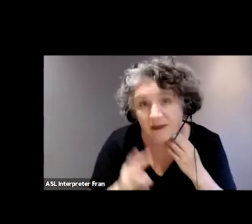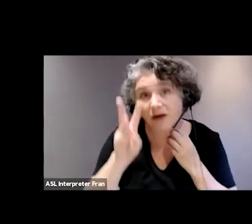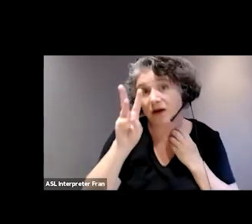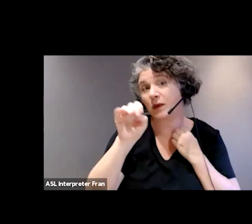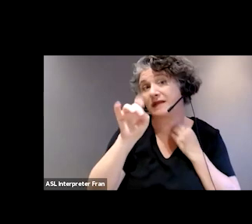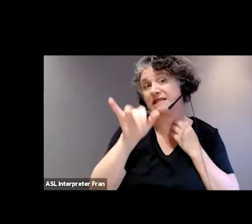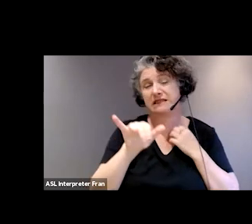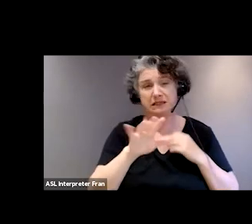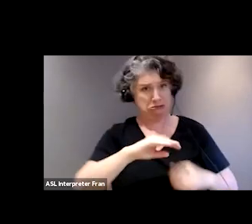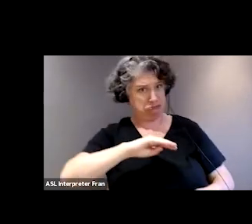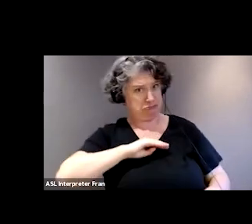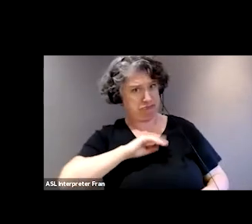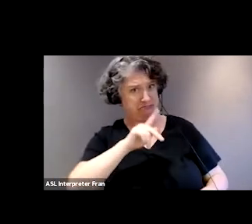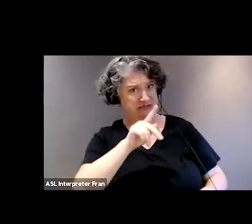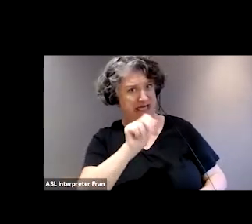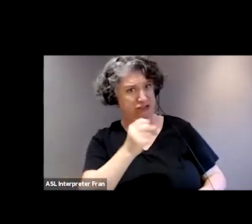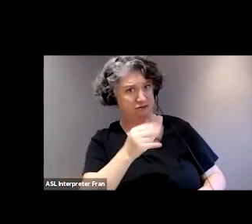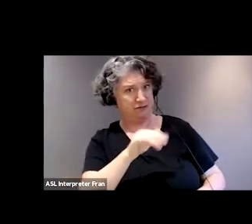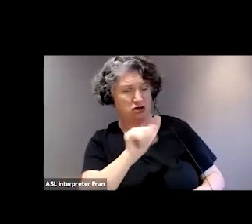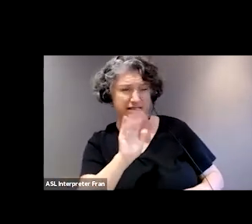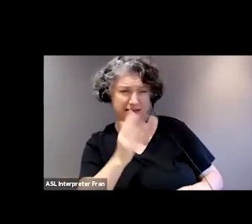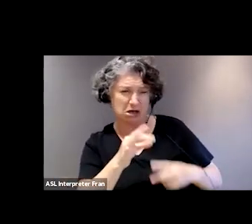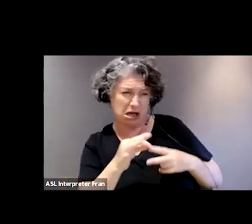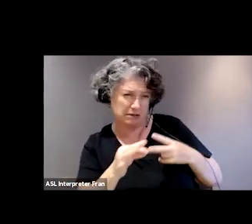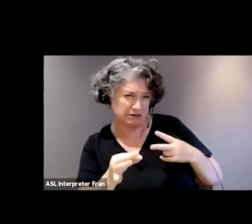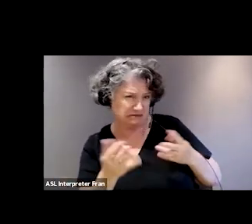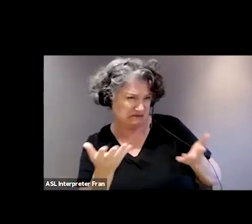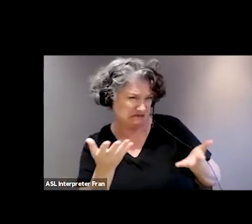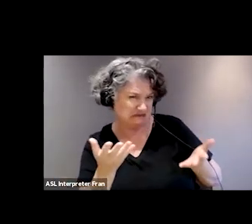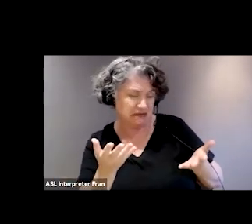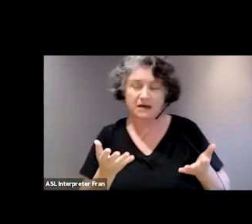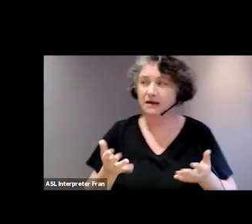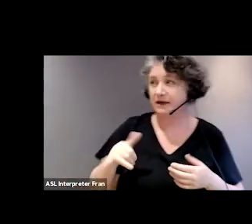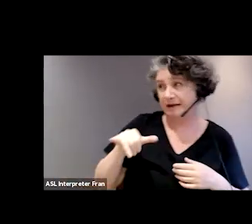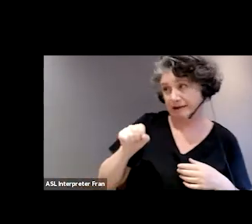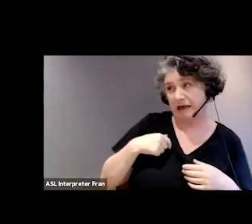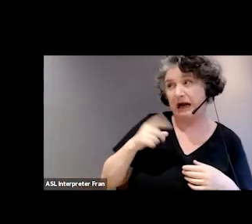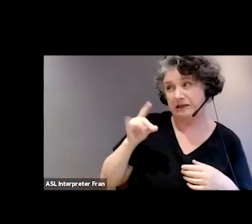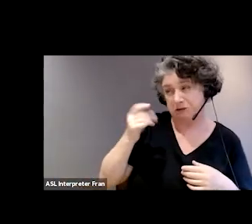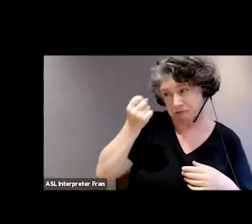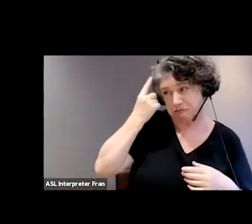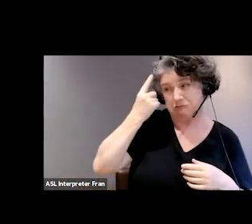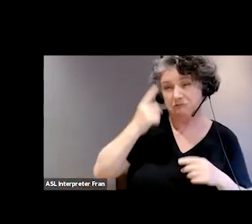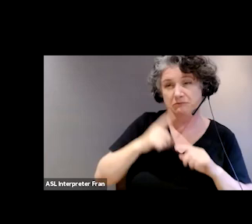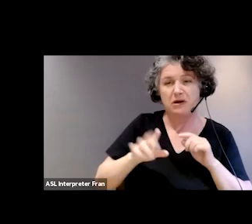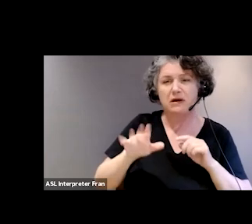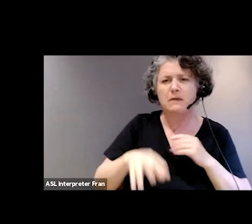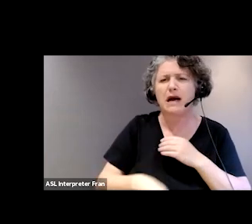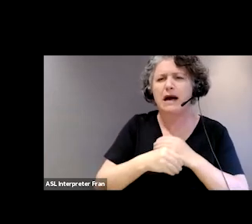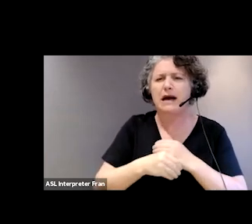the same for both doses. That shouldn't be an issue, so maybe that could be a